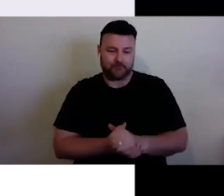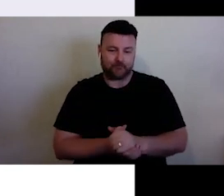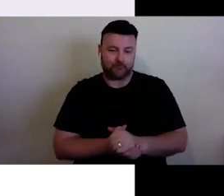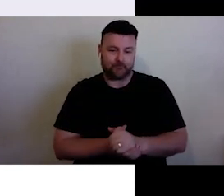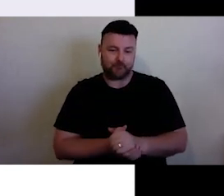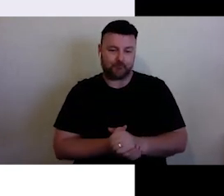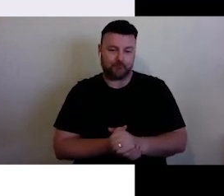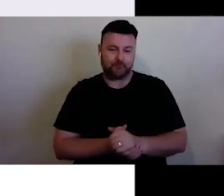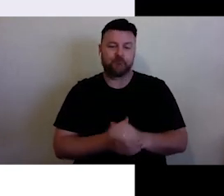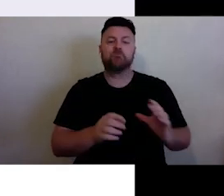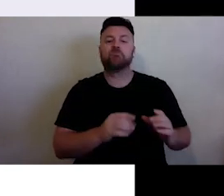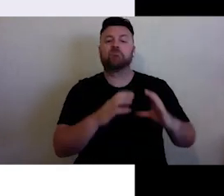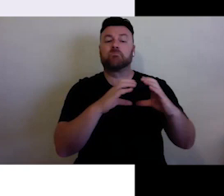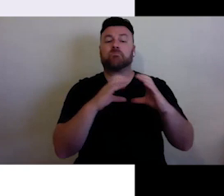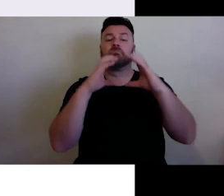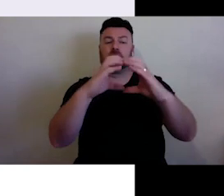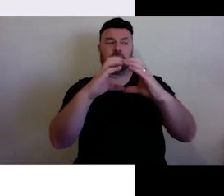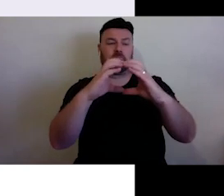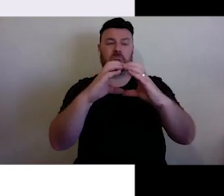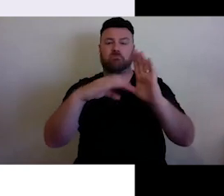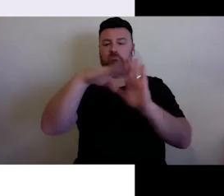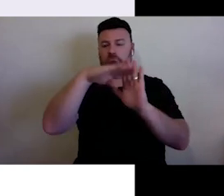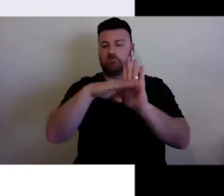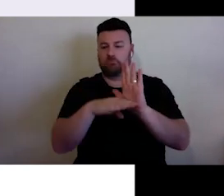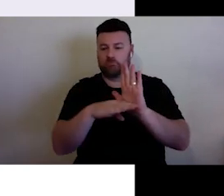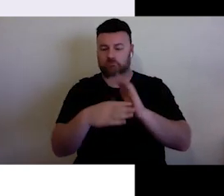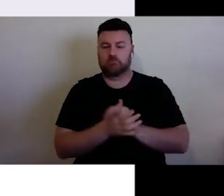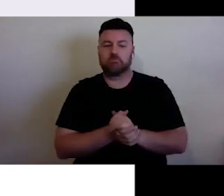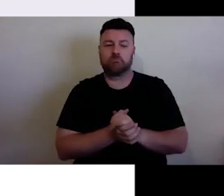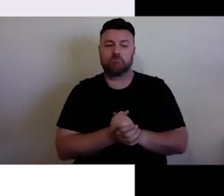protocols must also come into this space. So, obviously, the